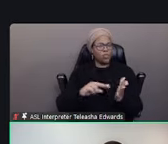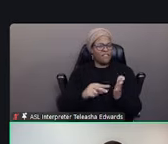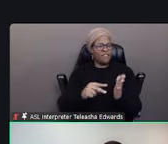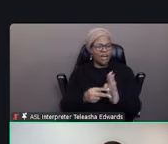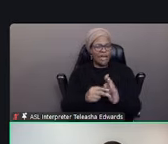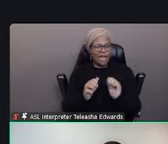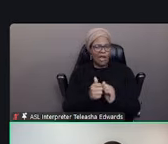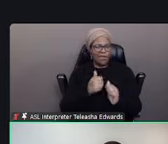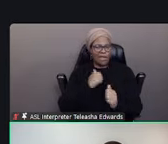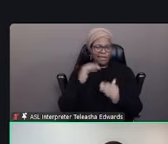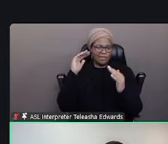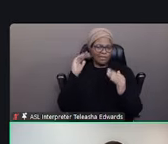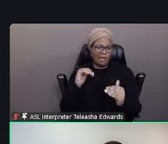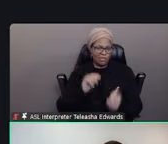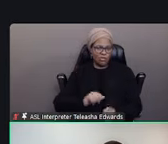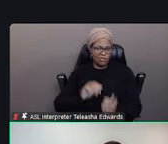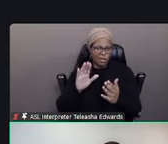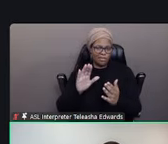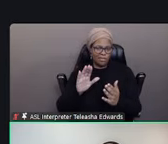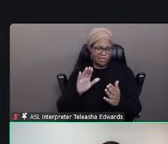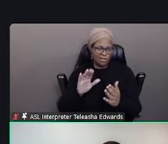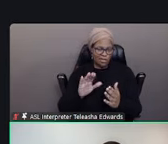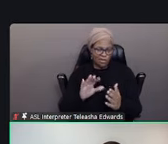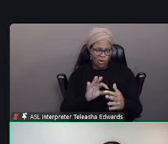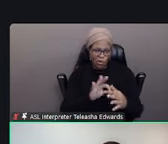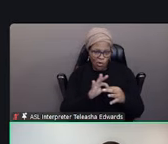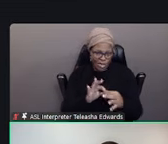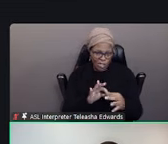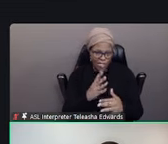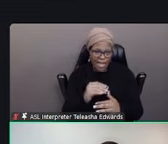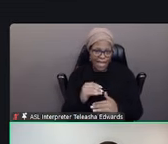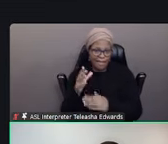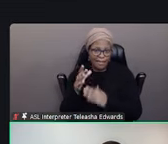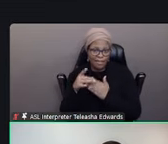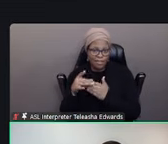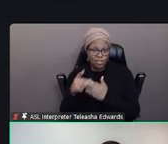address that coordination and leadership because it'll be a part as I think we've